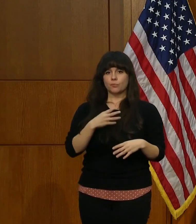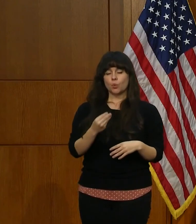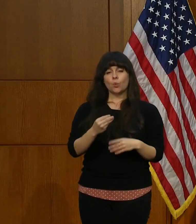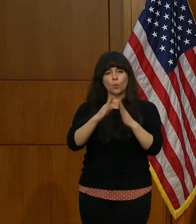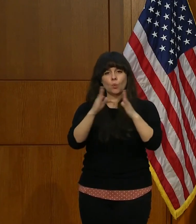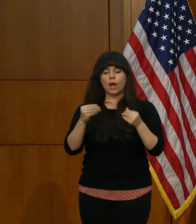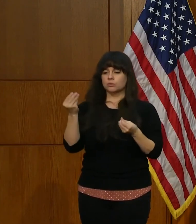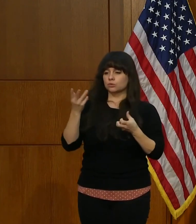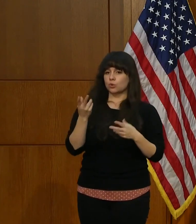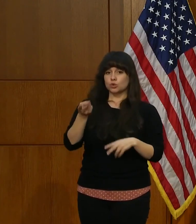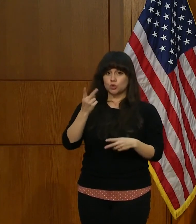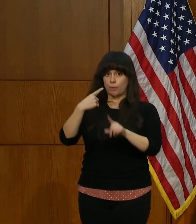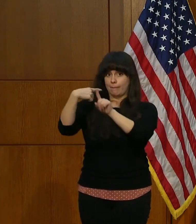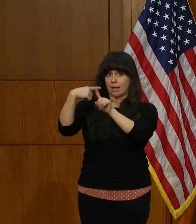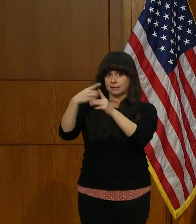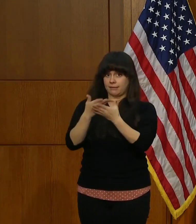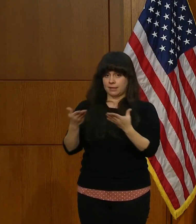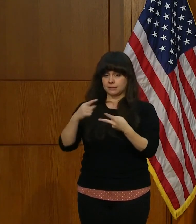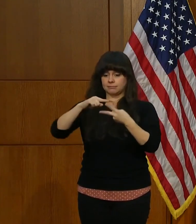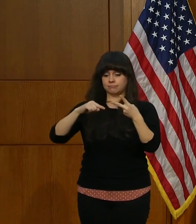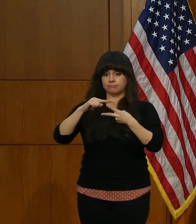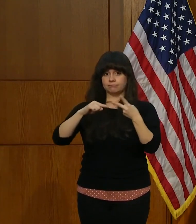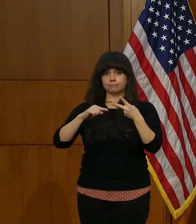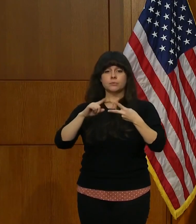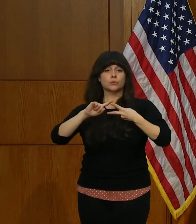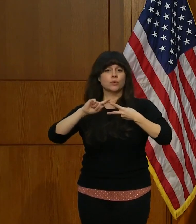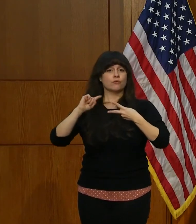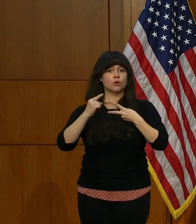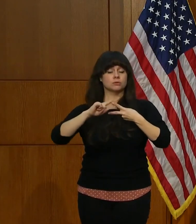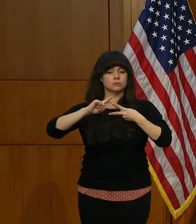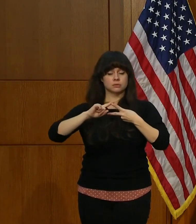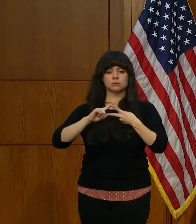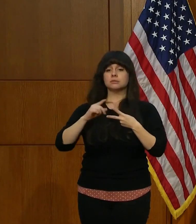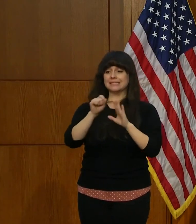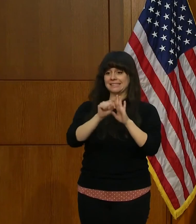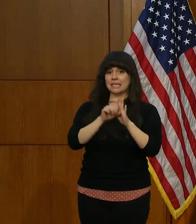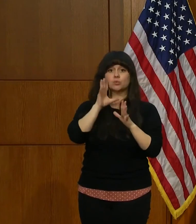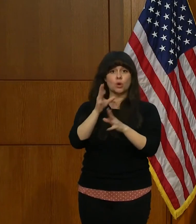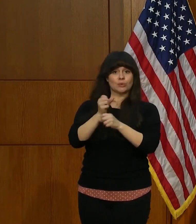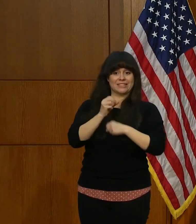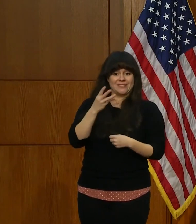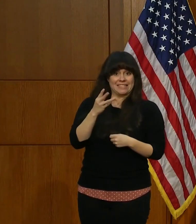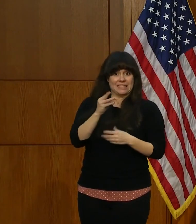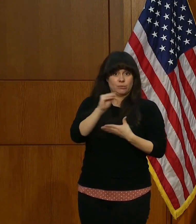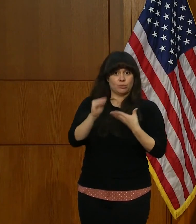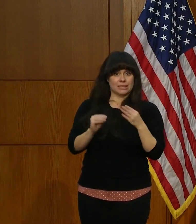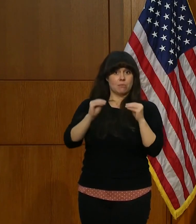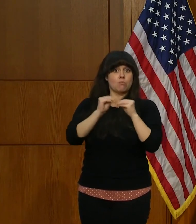TOLD US TWO PIECES OF GOOD NEWS. FIRST STATES ARE GOING TO